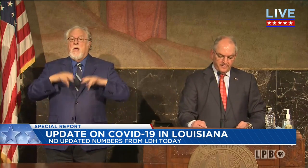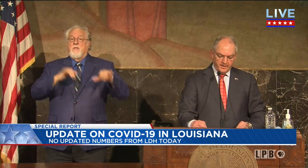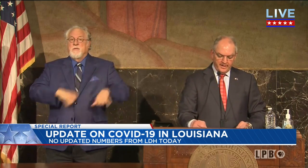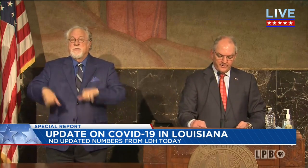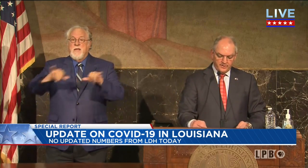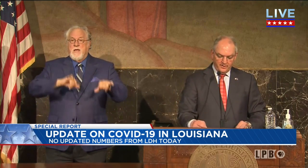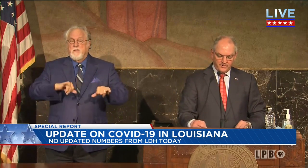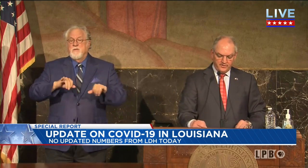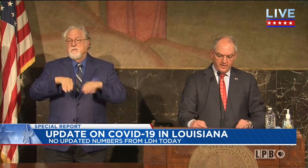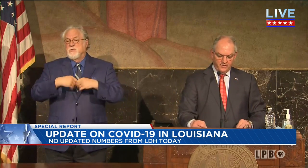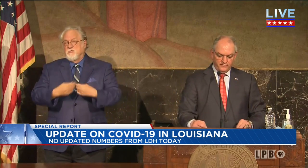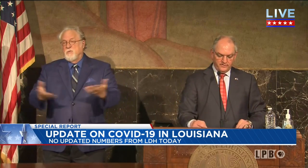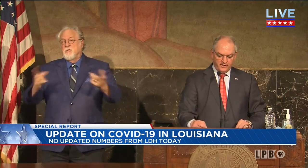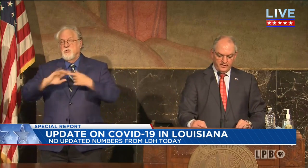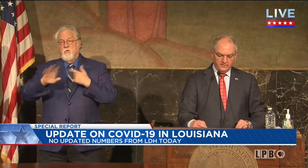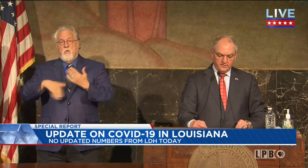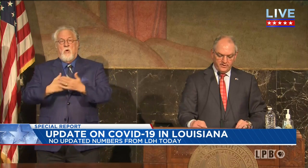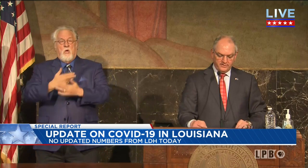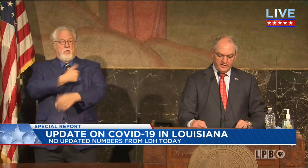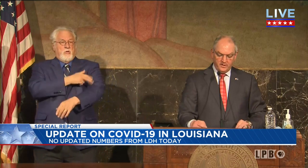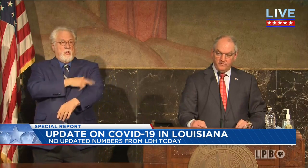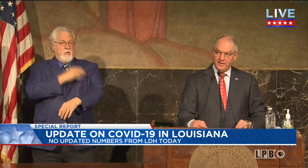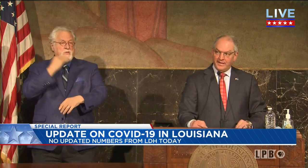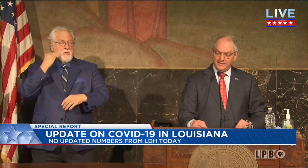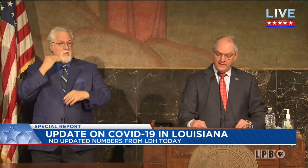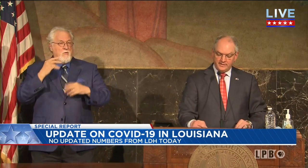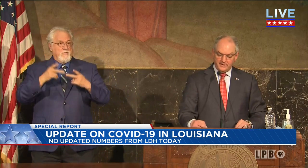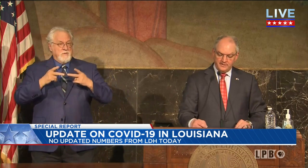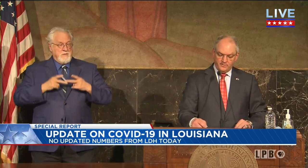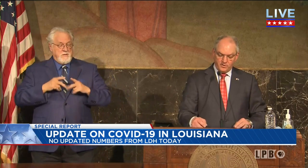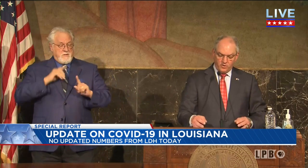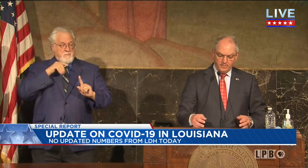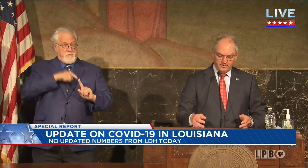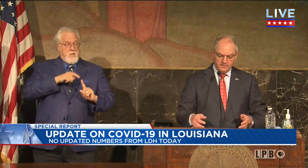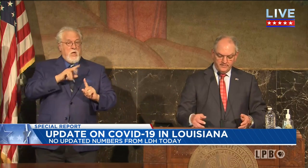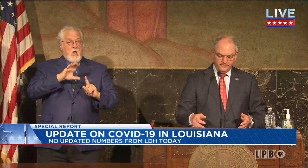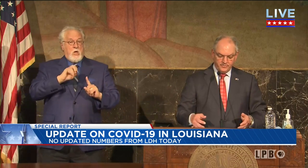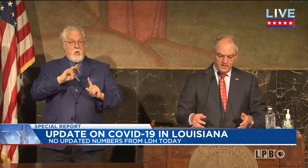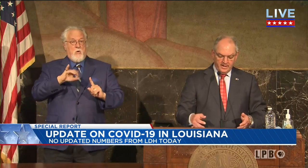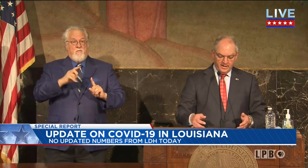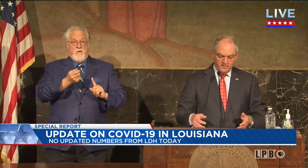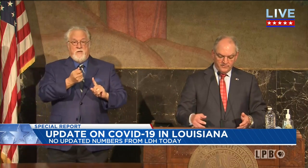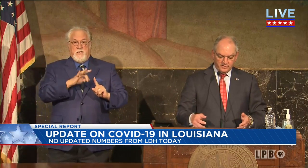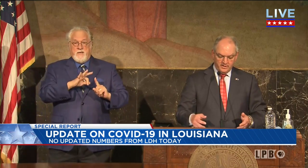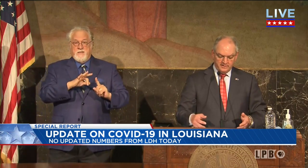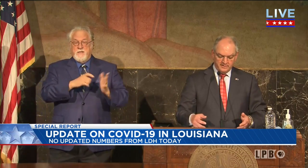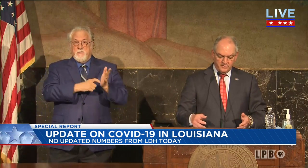TO DATE 82% OF ALL NURSING HOME RESIDENTS AND NURSING HOME STAFF HAVE BEEN TESTED.